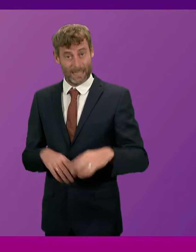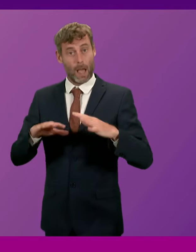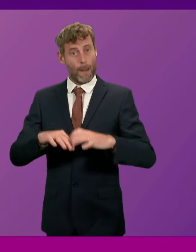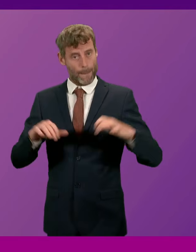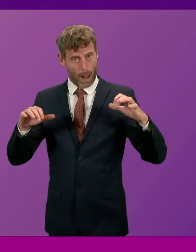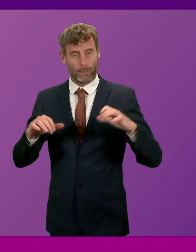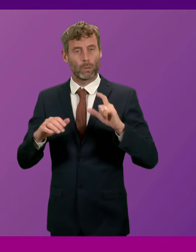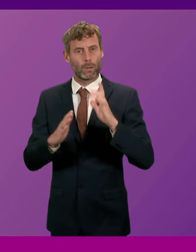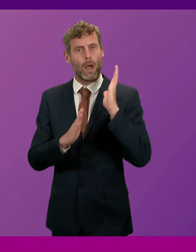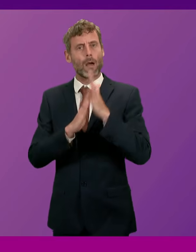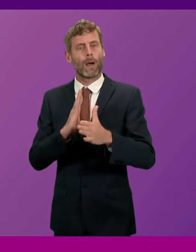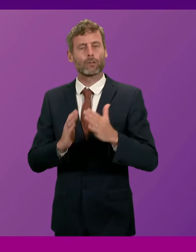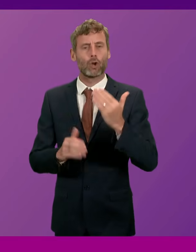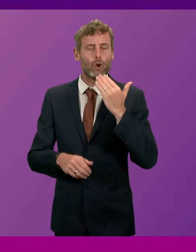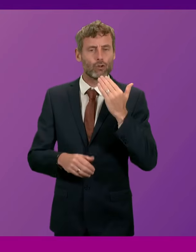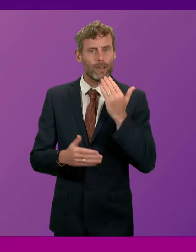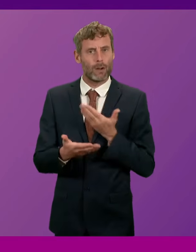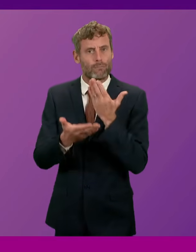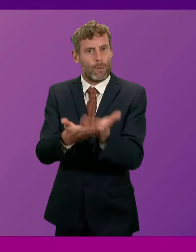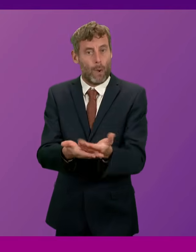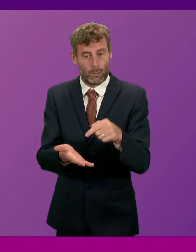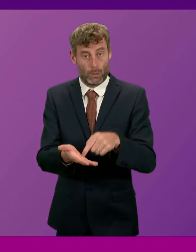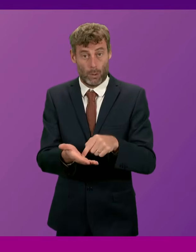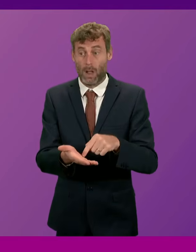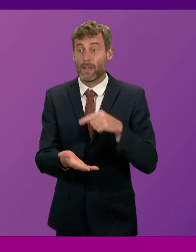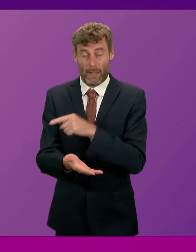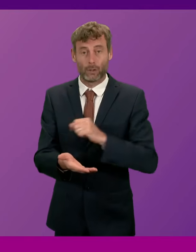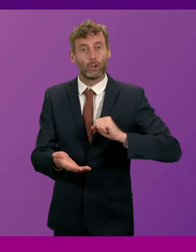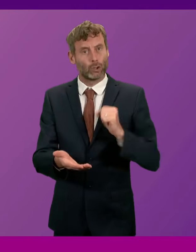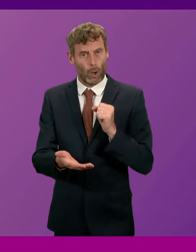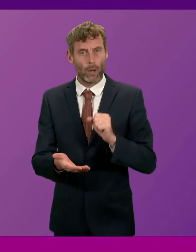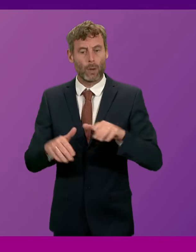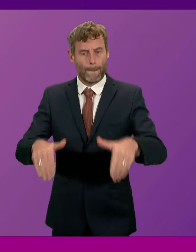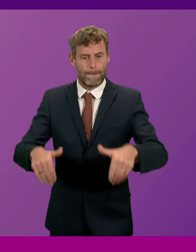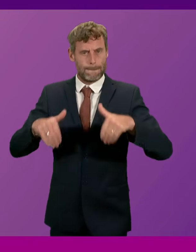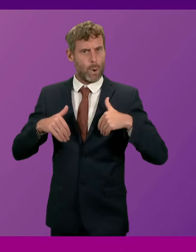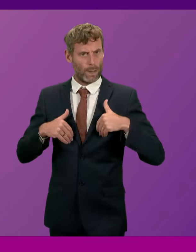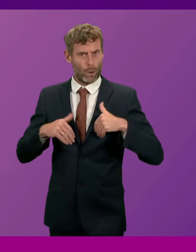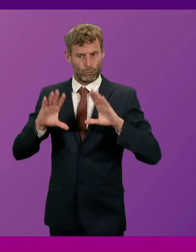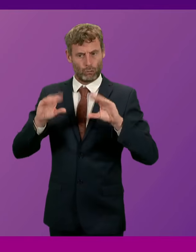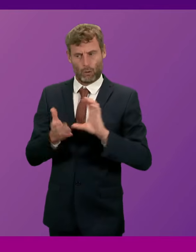a Green proposal that Scotland boycott, sanction and divest from Israel. I thank the First Minister